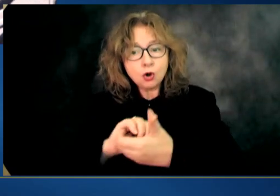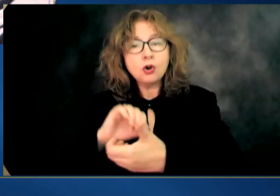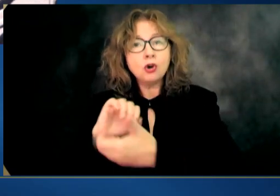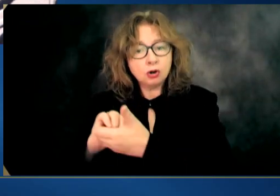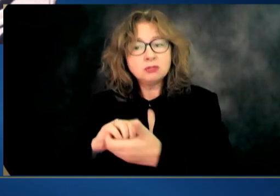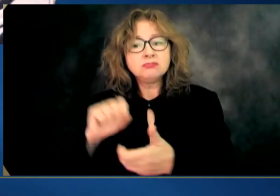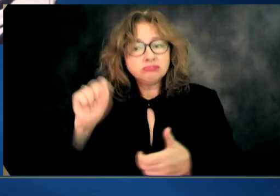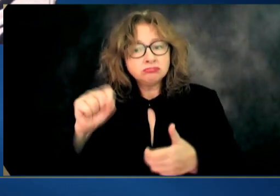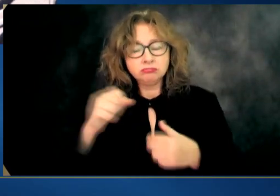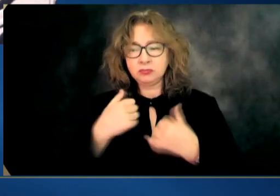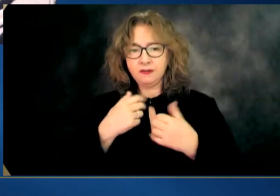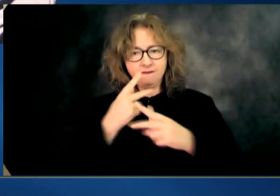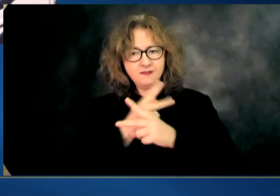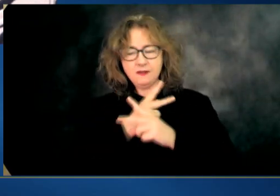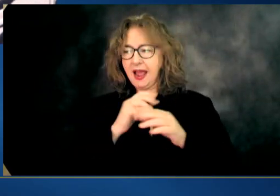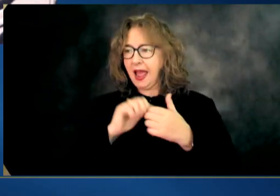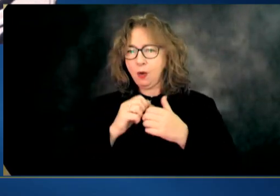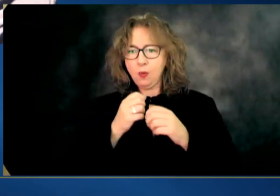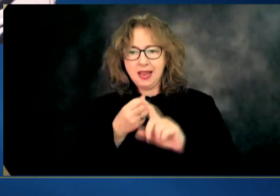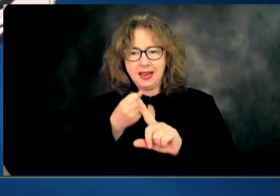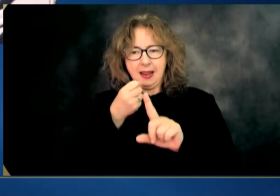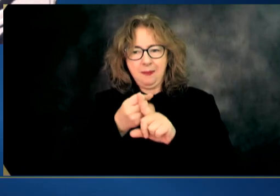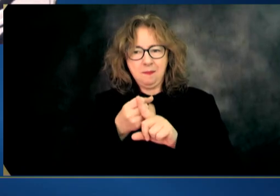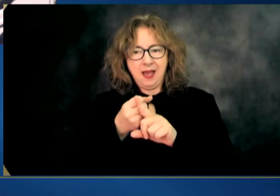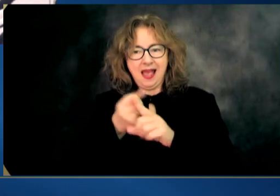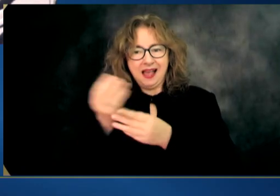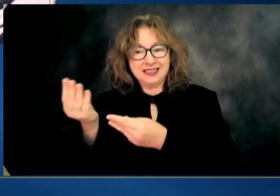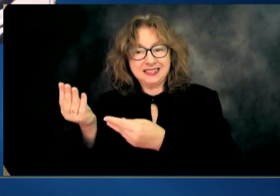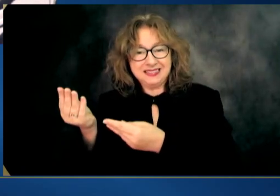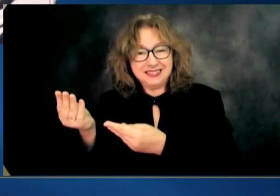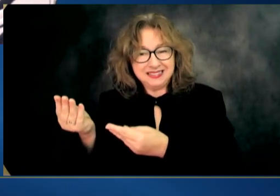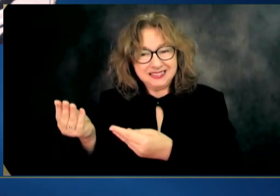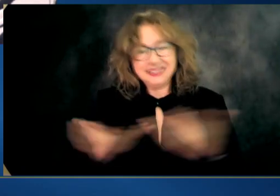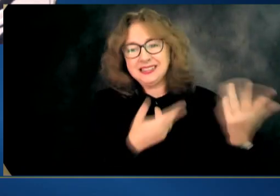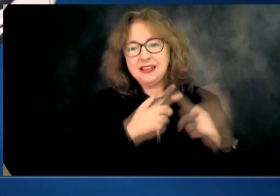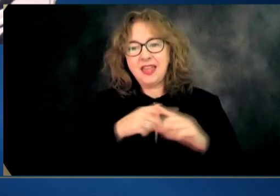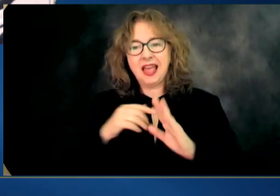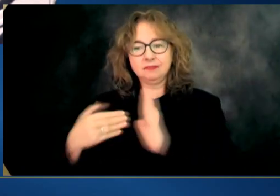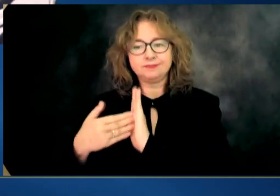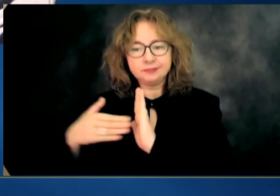that we can impact that, but in terms of the cost of therapies and access,